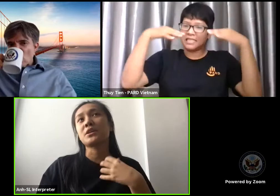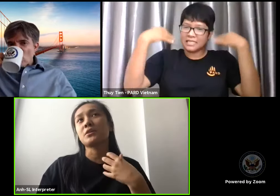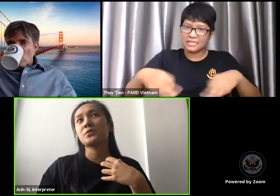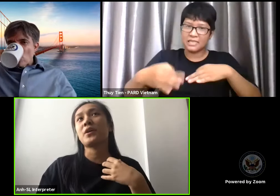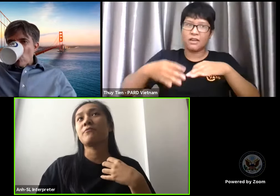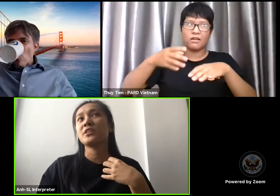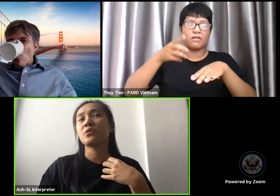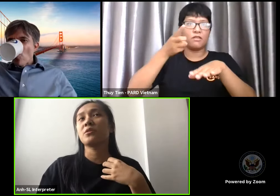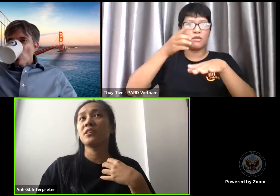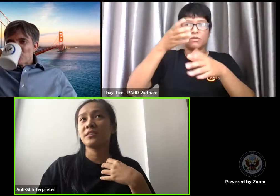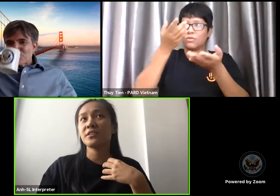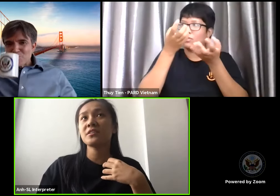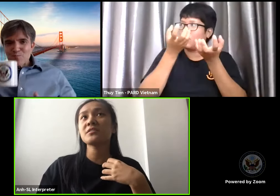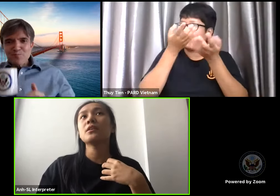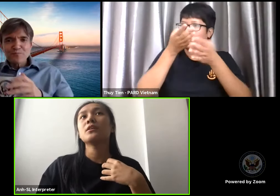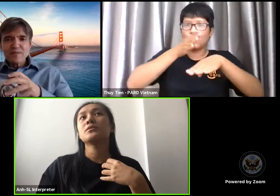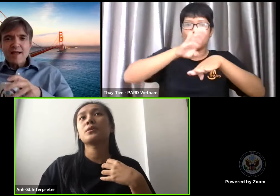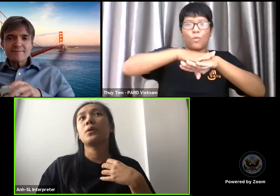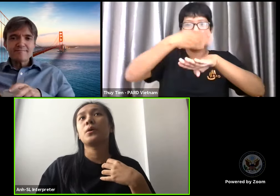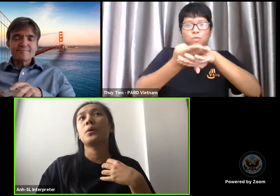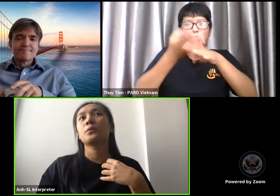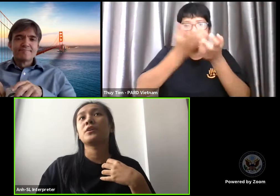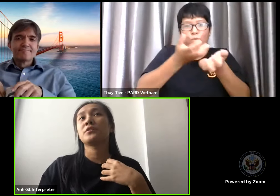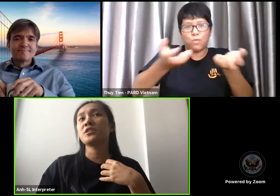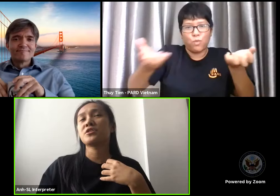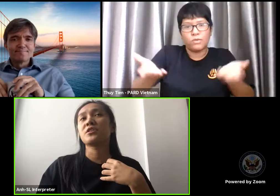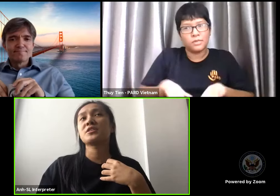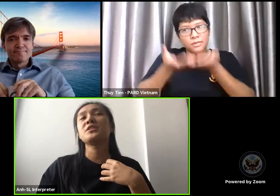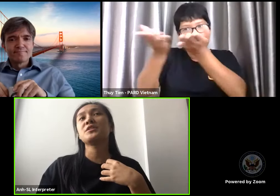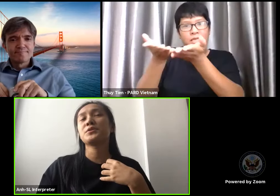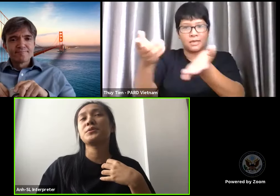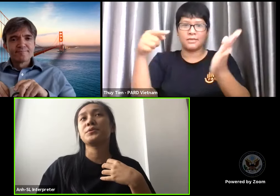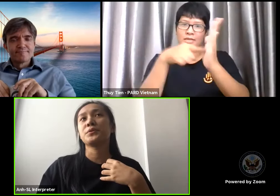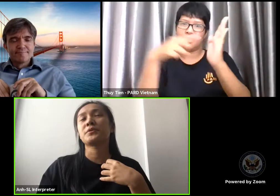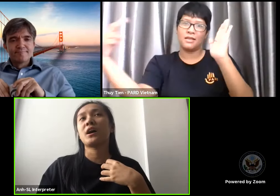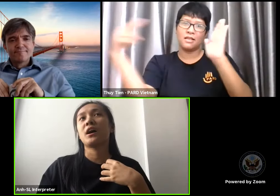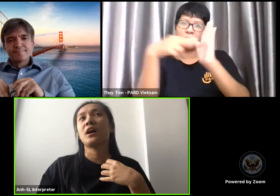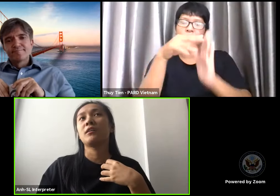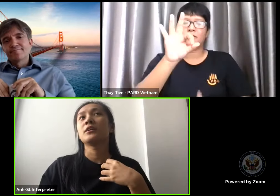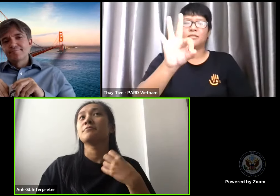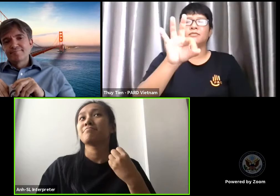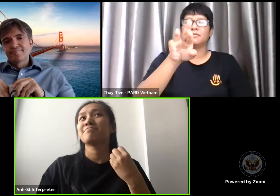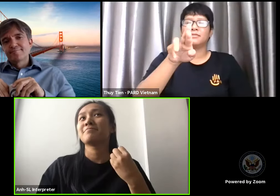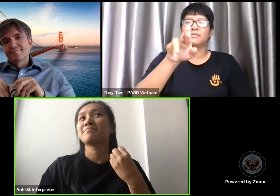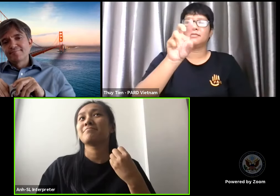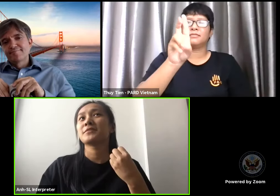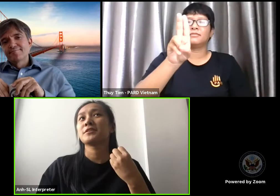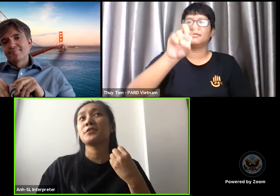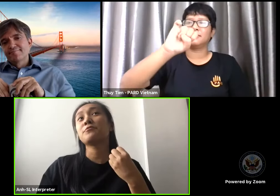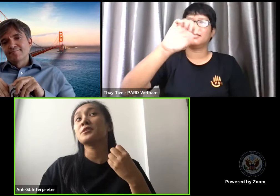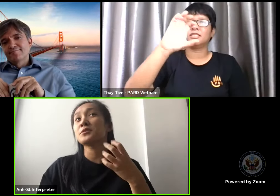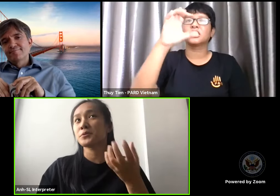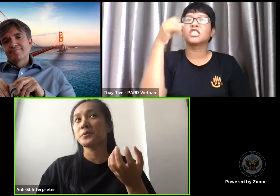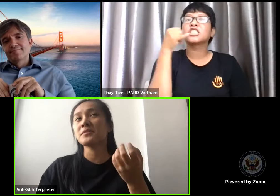because we are visual learners, so the teachers need to use different tools